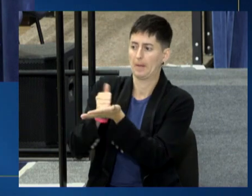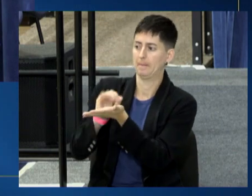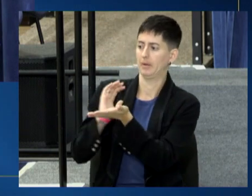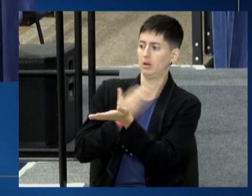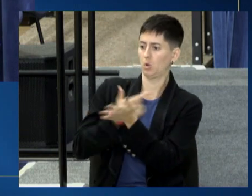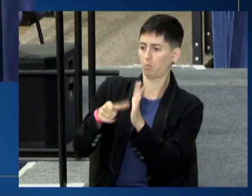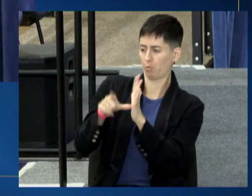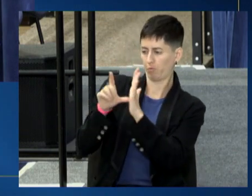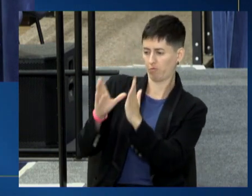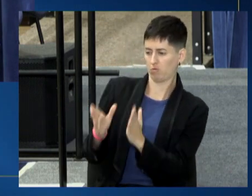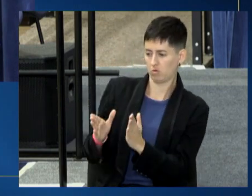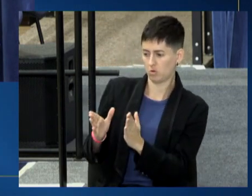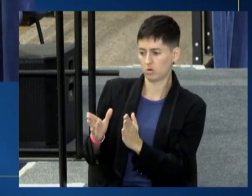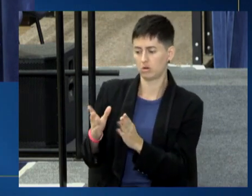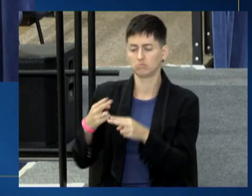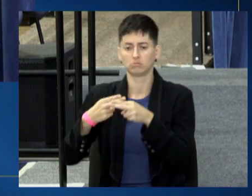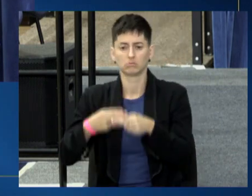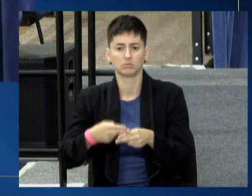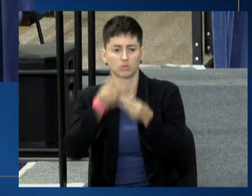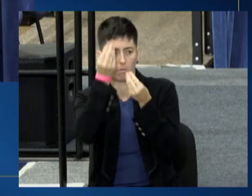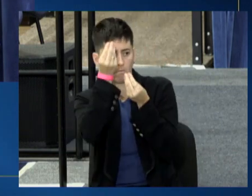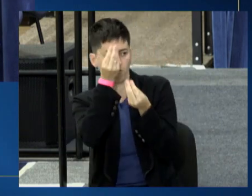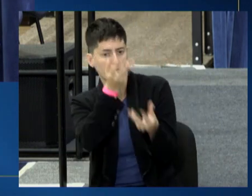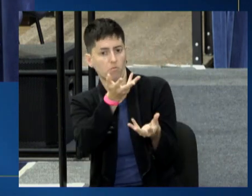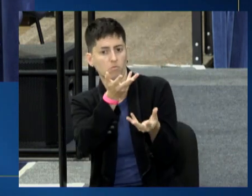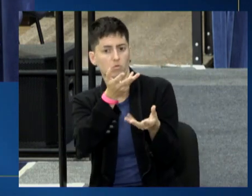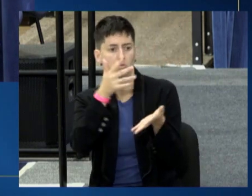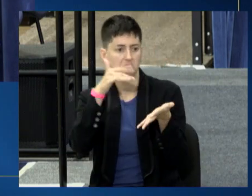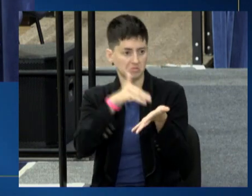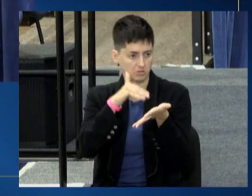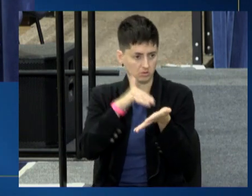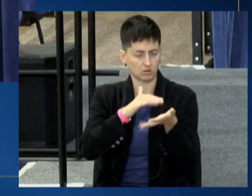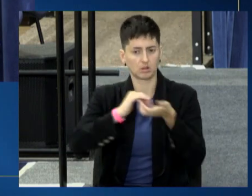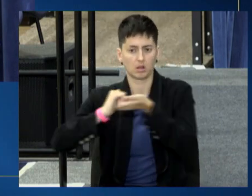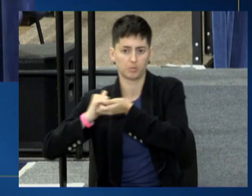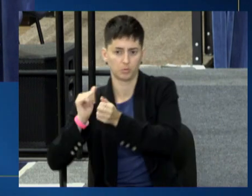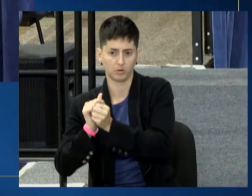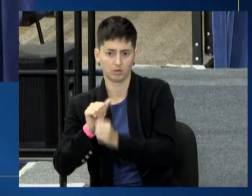Study. It's a collaboration with Yale and Mayo where we are prospectively studying